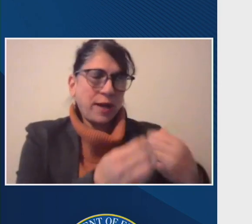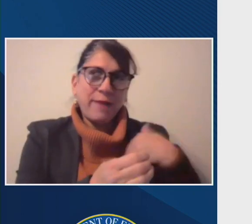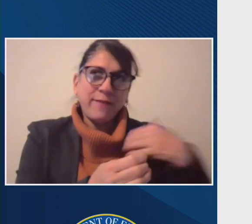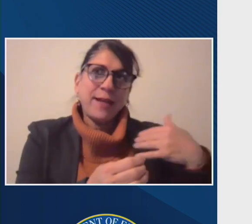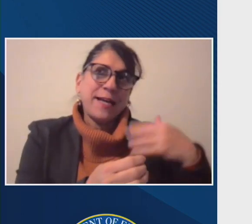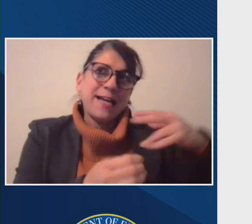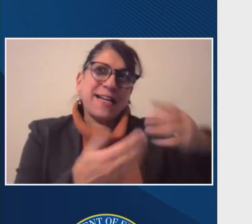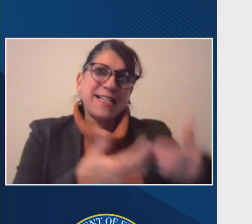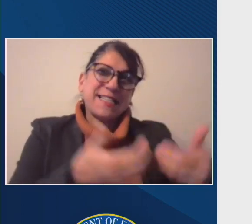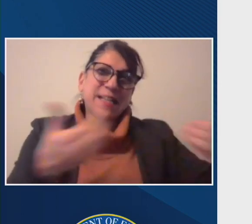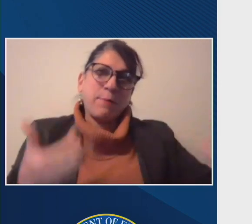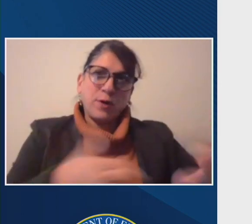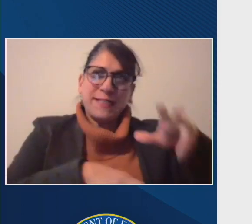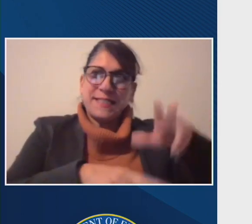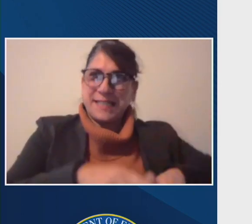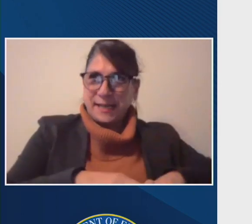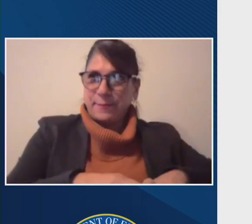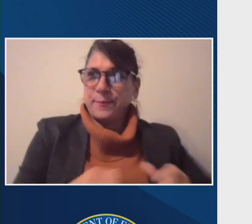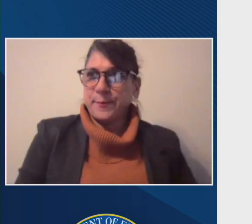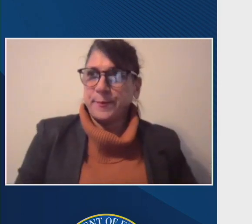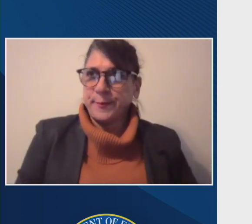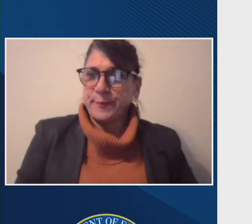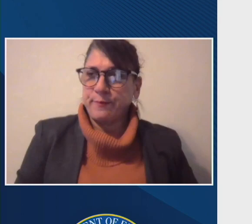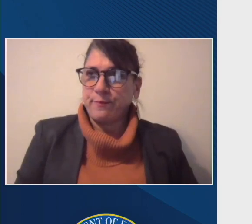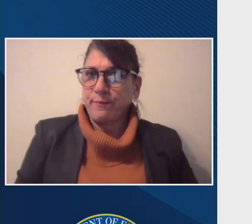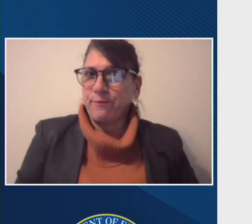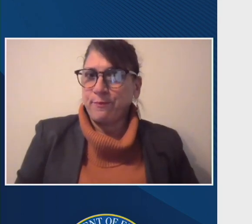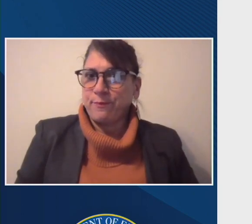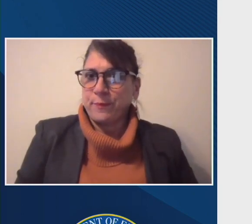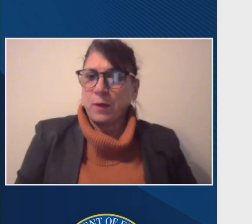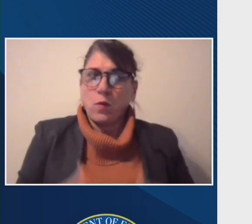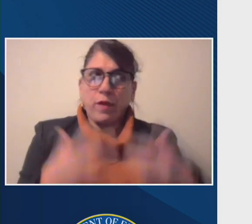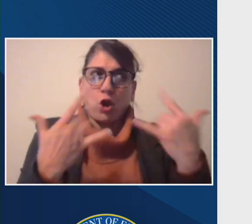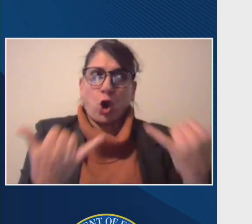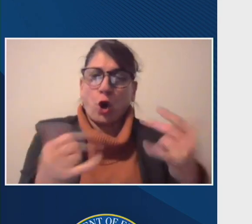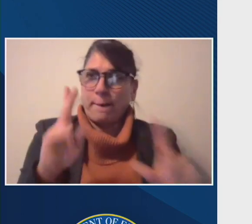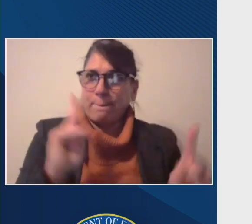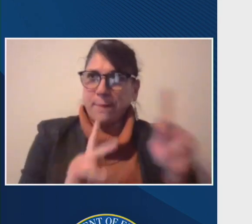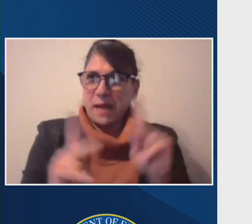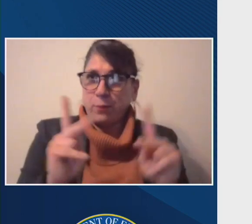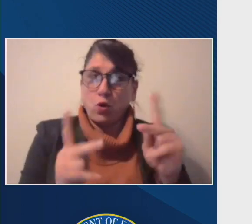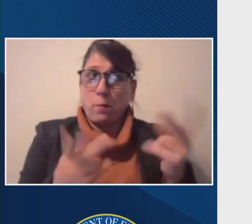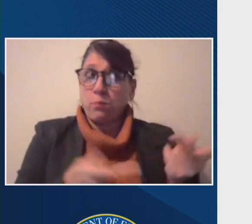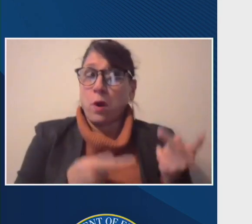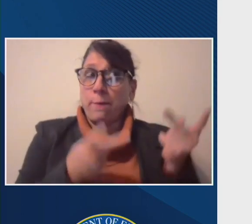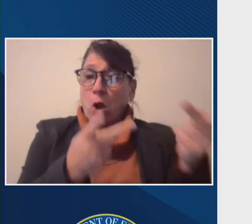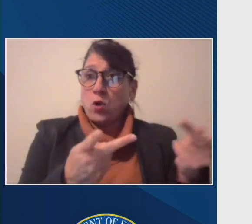seat, with the current people who are proposed. So the alternate for the civil